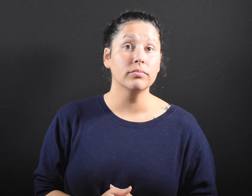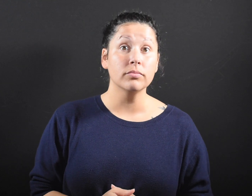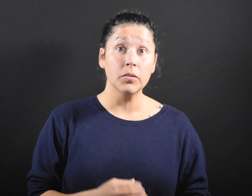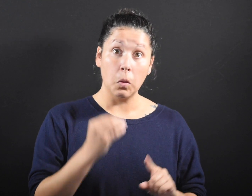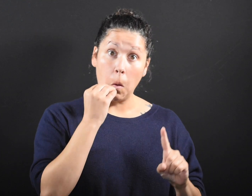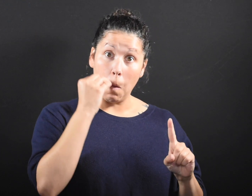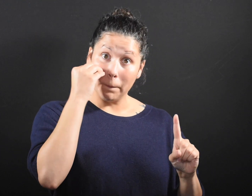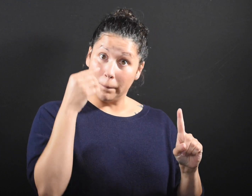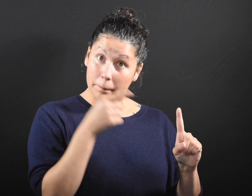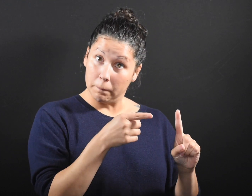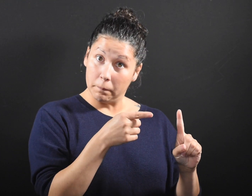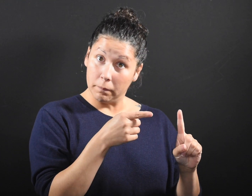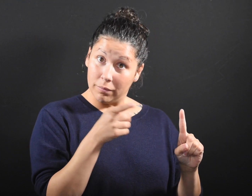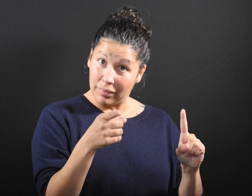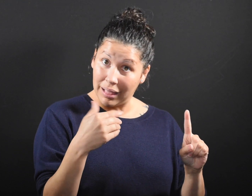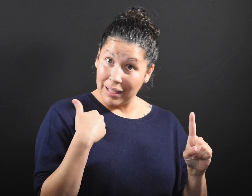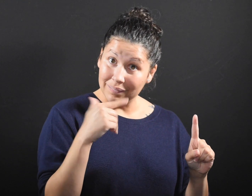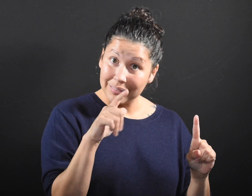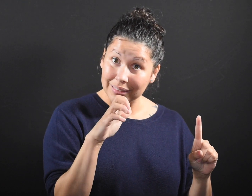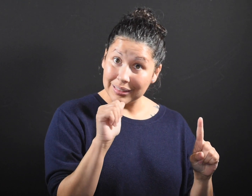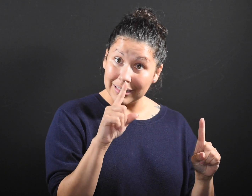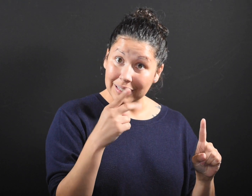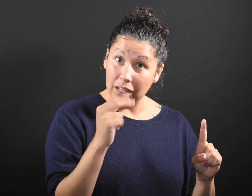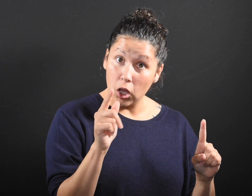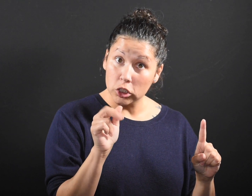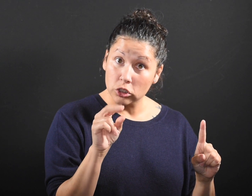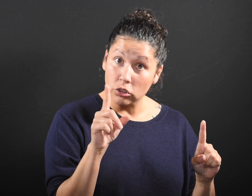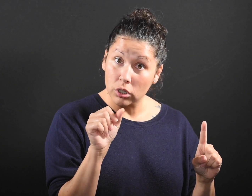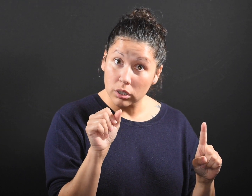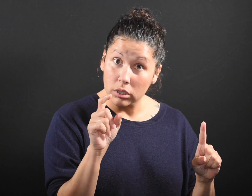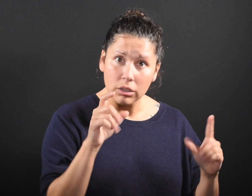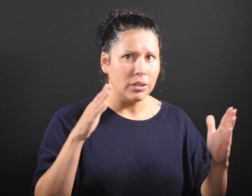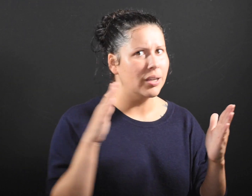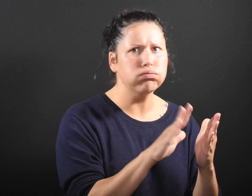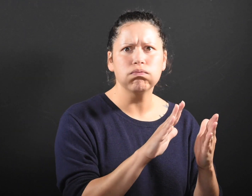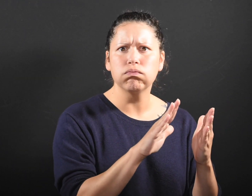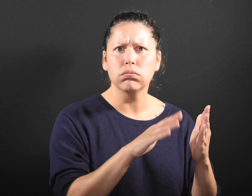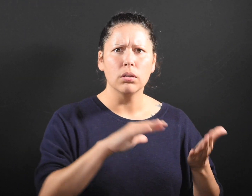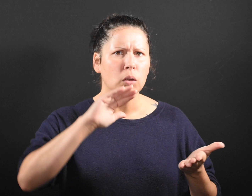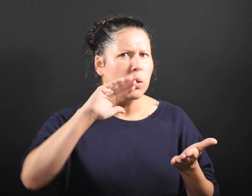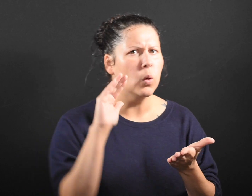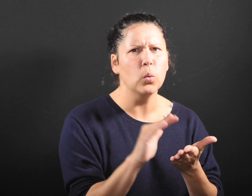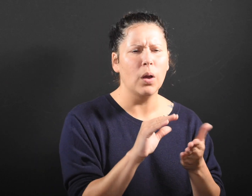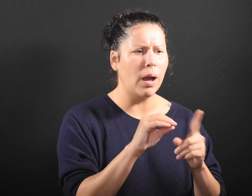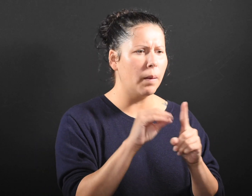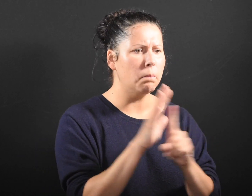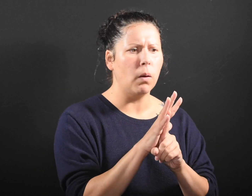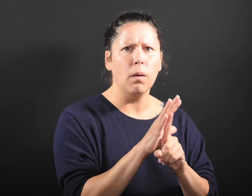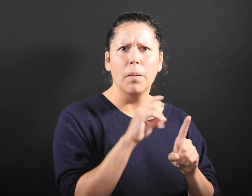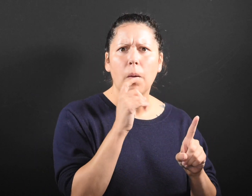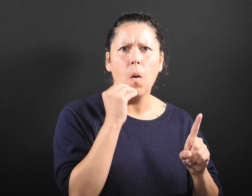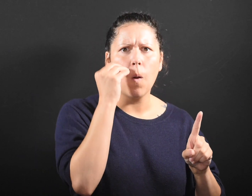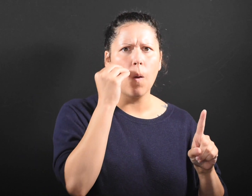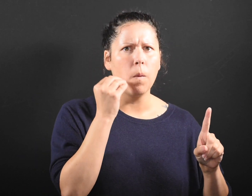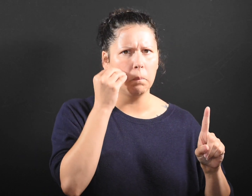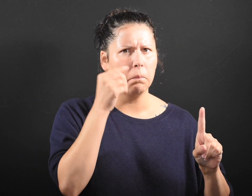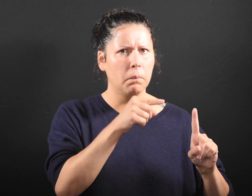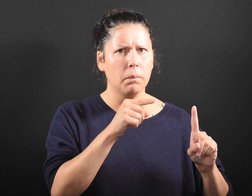is just as important when making your own baby food as when shopping for prepared baby foods.